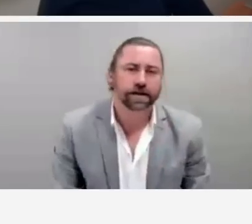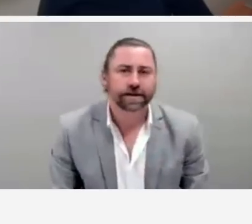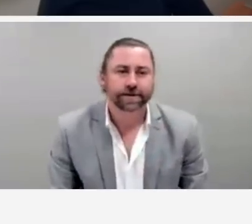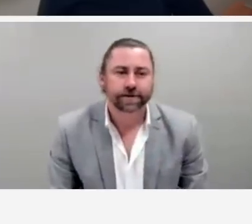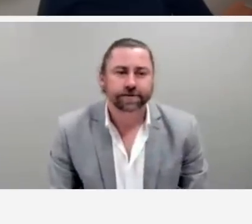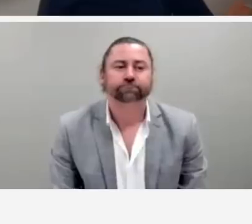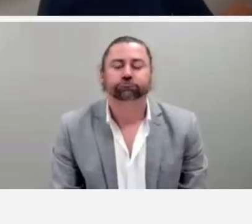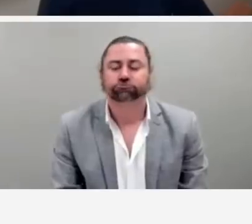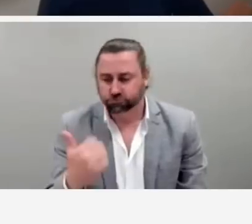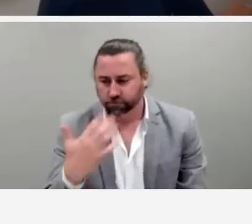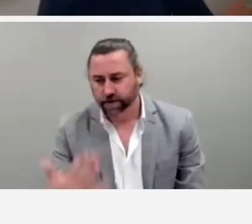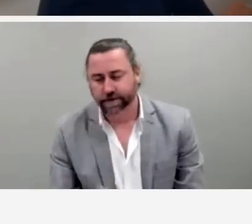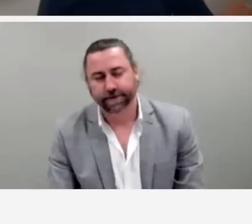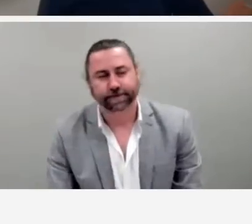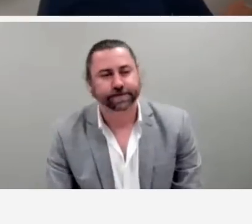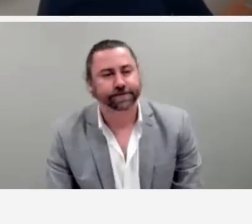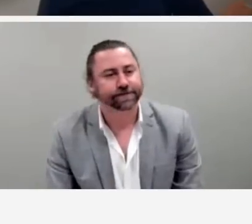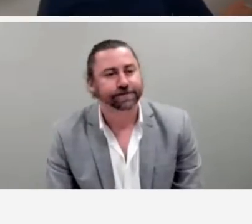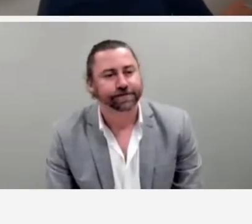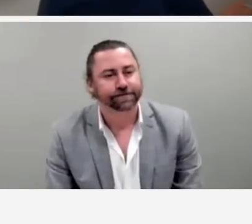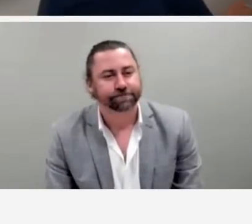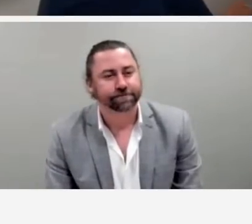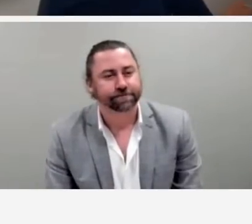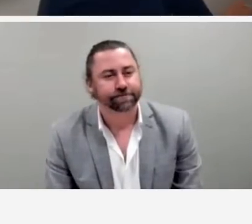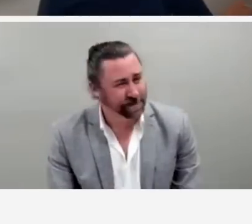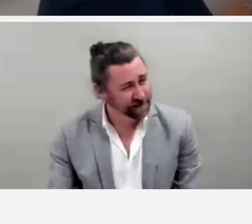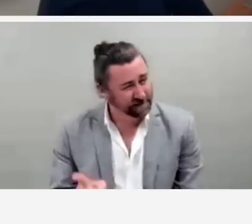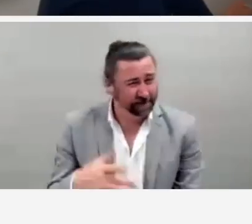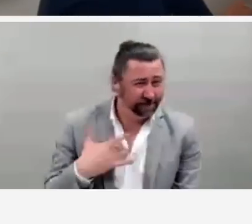Thank you very much. I think this is Gillian.